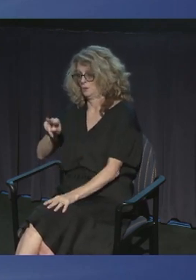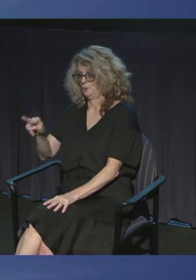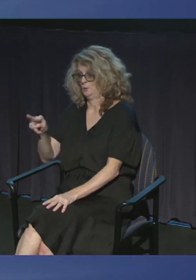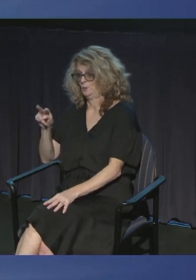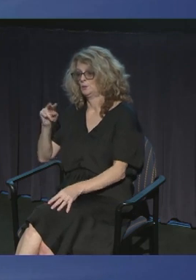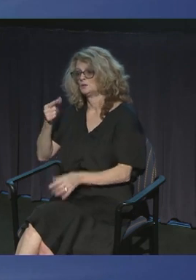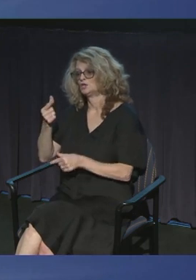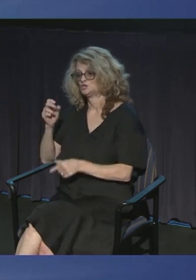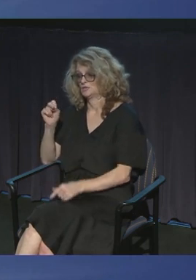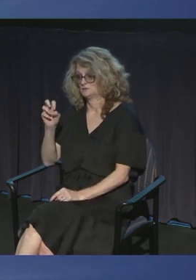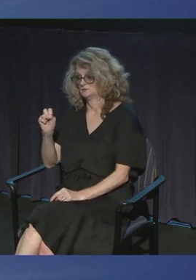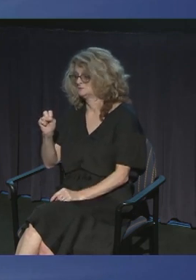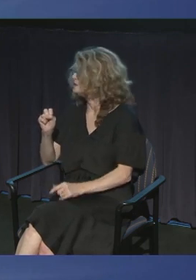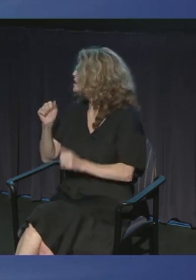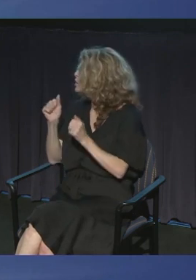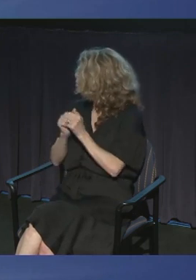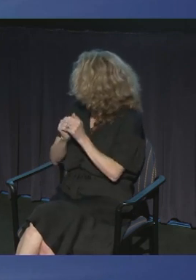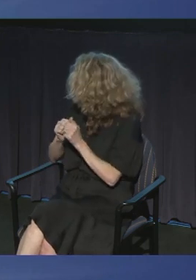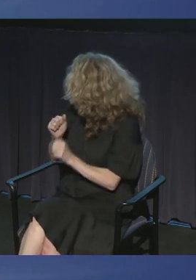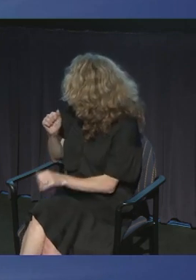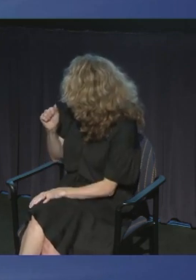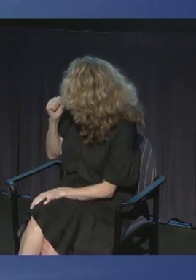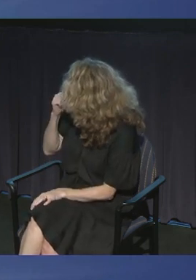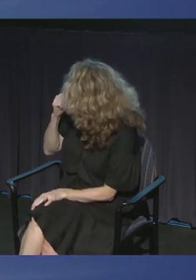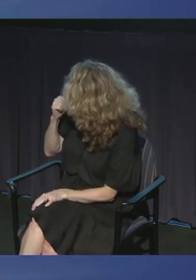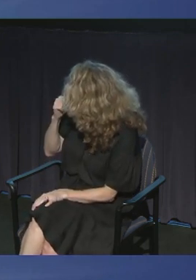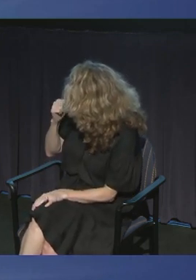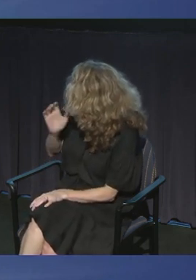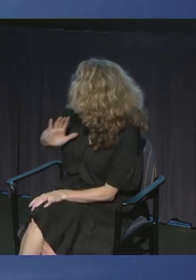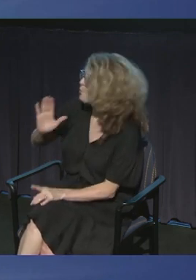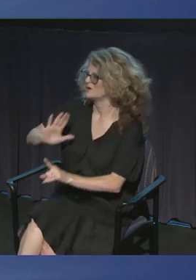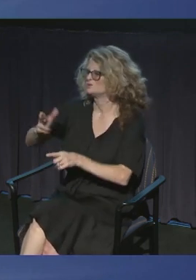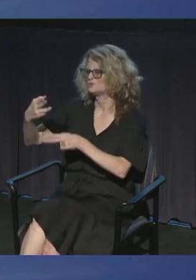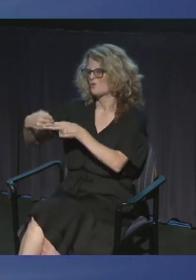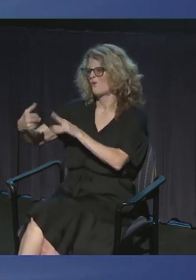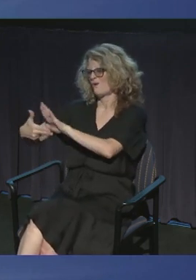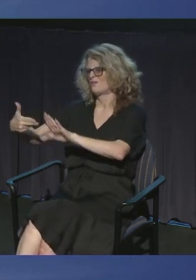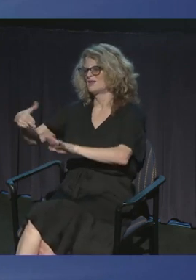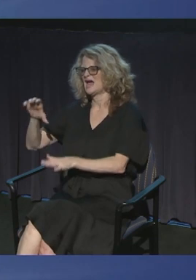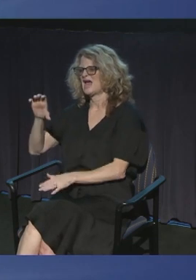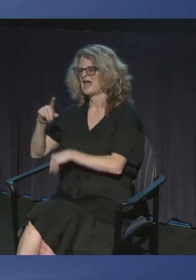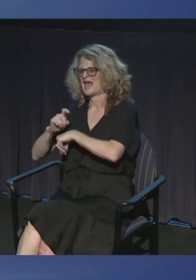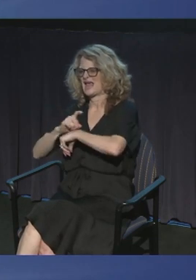END TERMINI, THAT WE EARLIER CALLED CATERPILLAR, BECAUSE WE